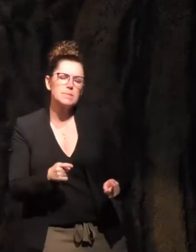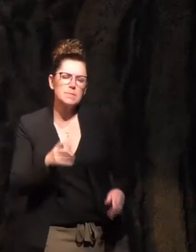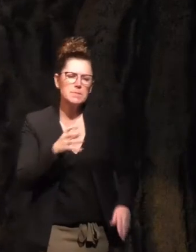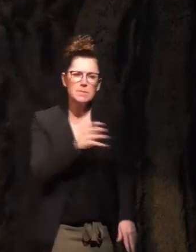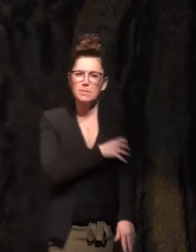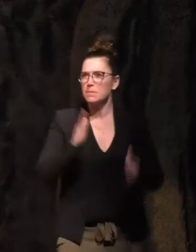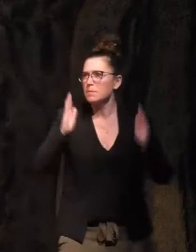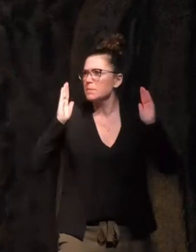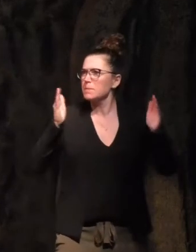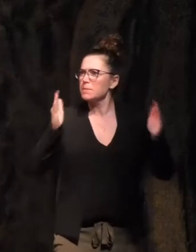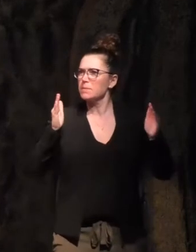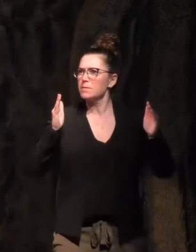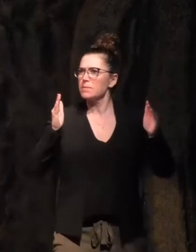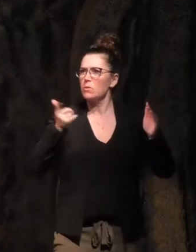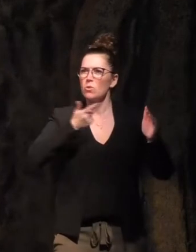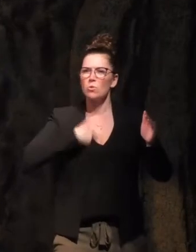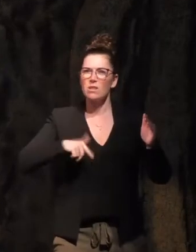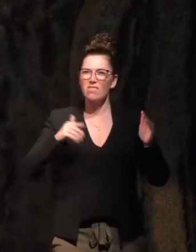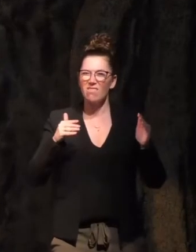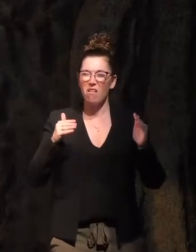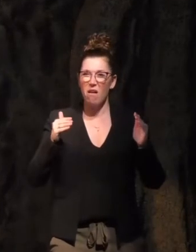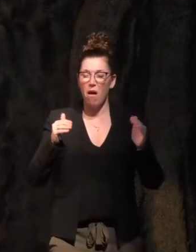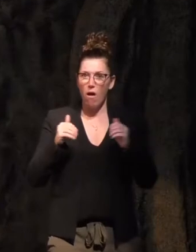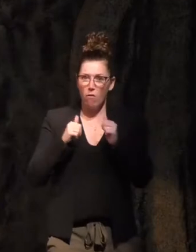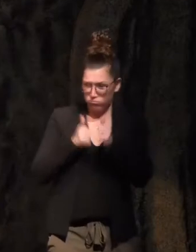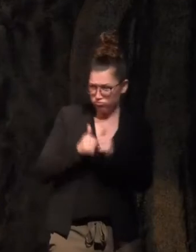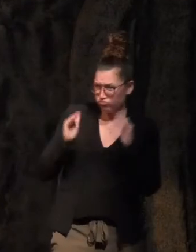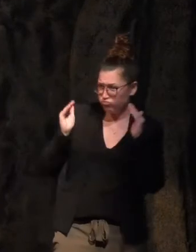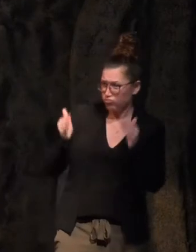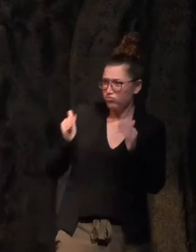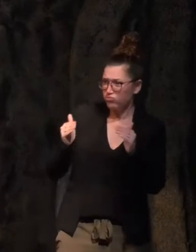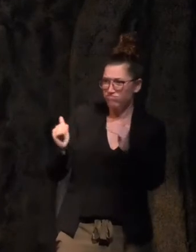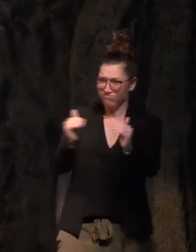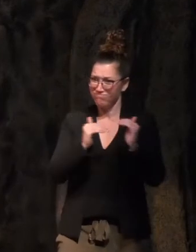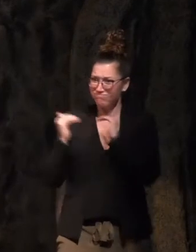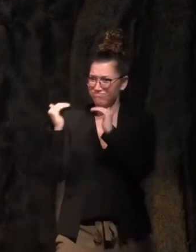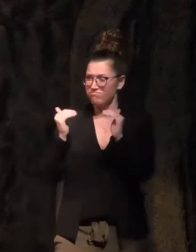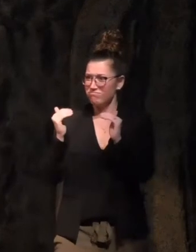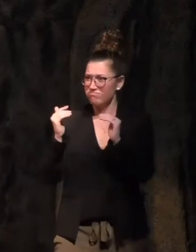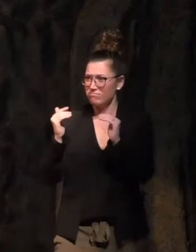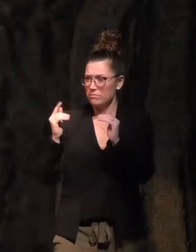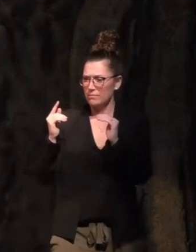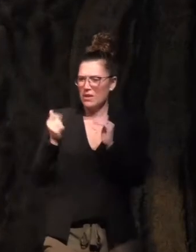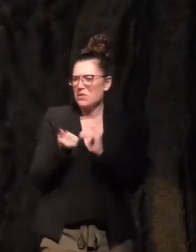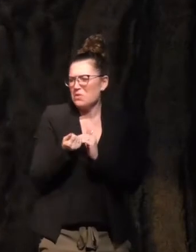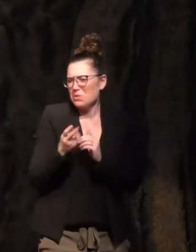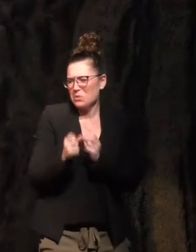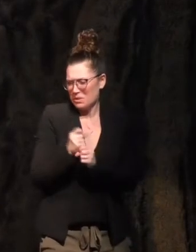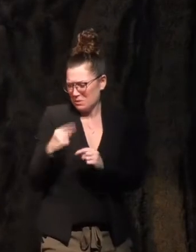to the idea of reconciliation, over the last, honestly, not very many years